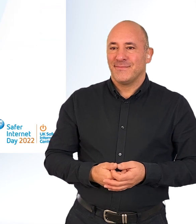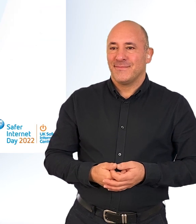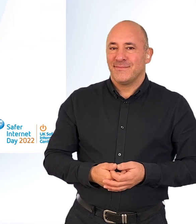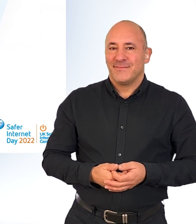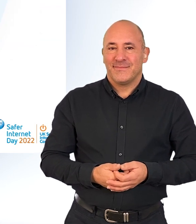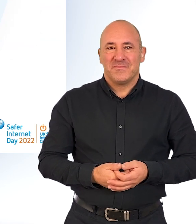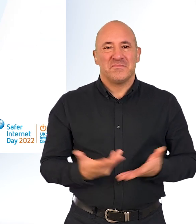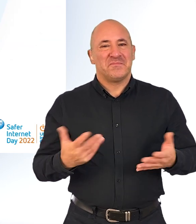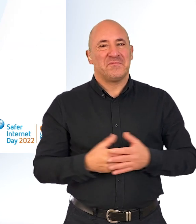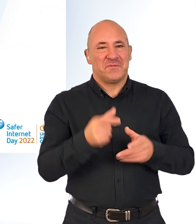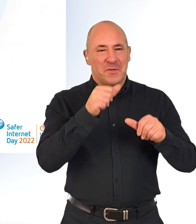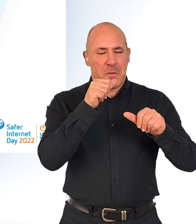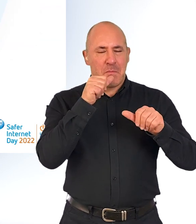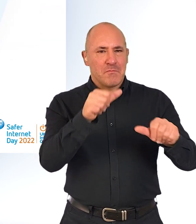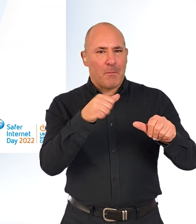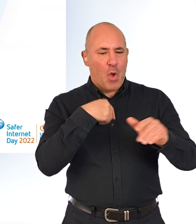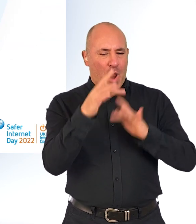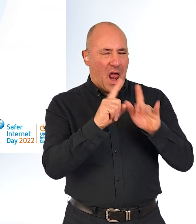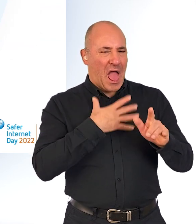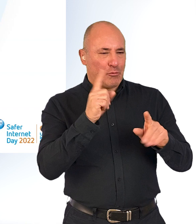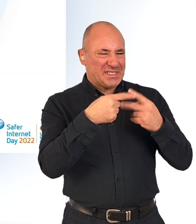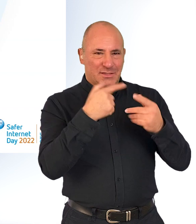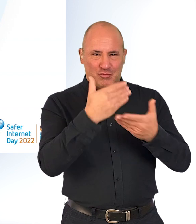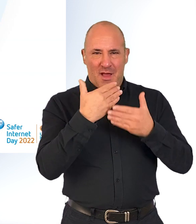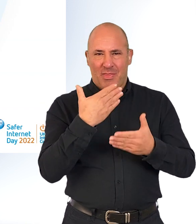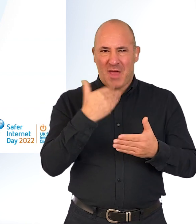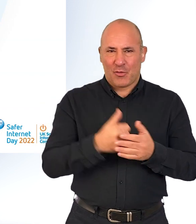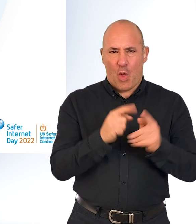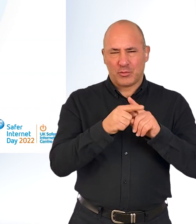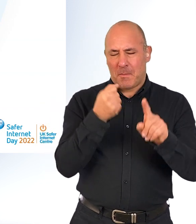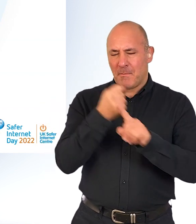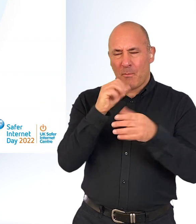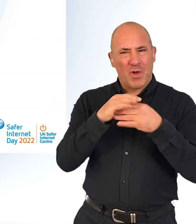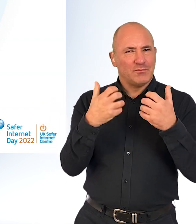Thank you for sharing your favourite aspects of being online and how it can impact relationships.